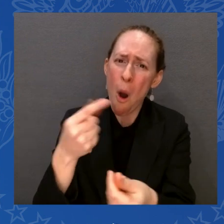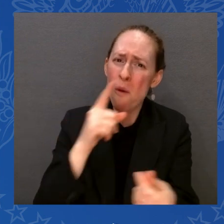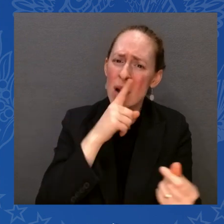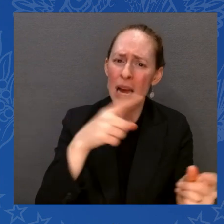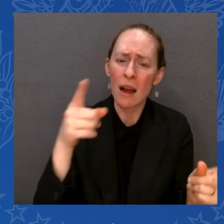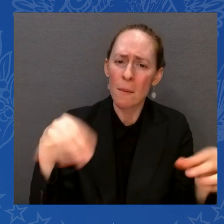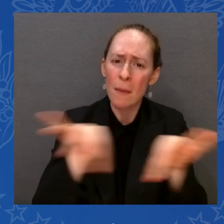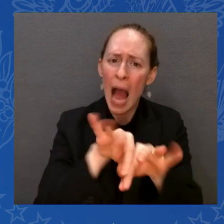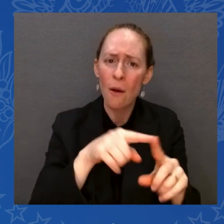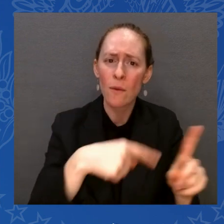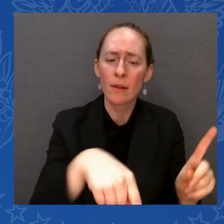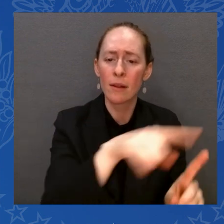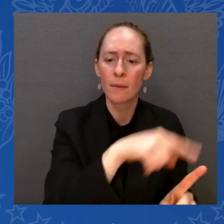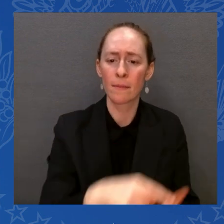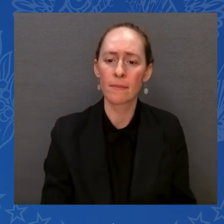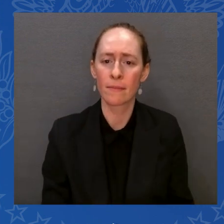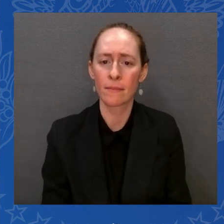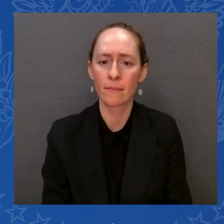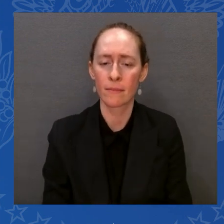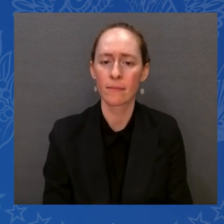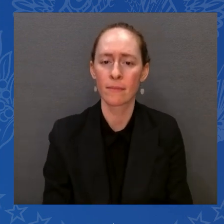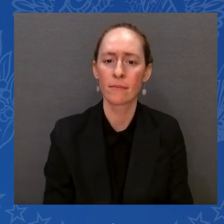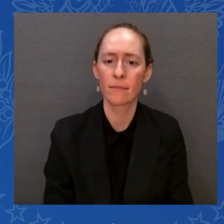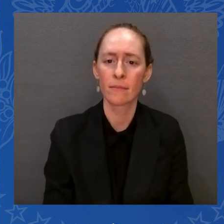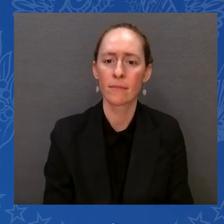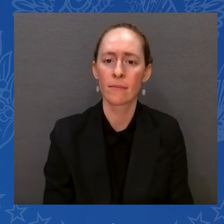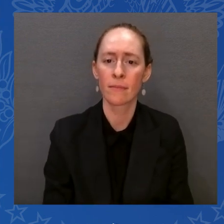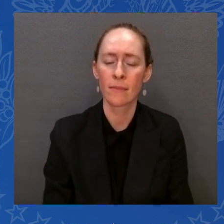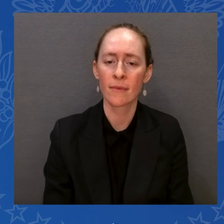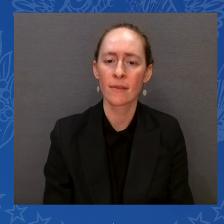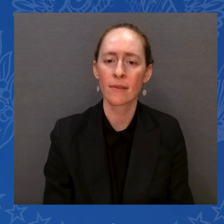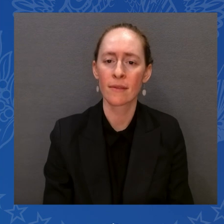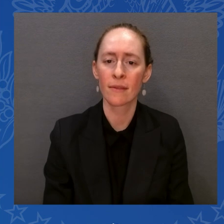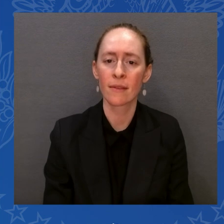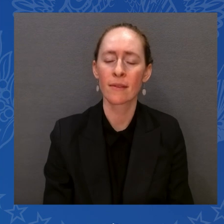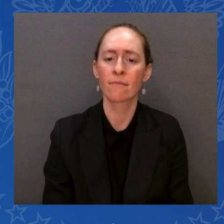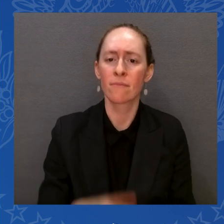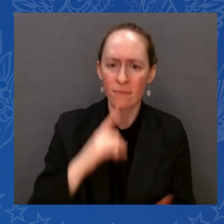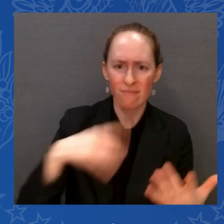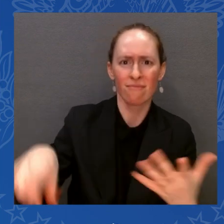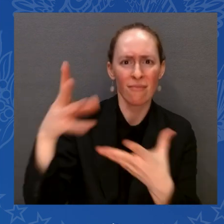they add hundreds of dollars a month and make it harder to pay your bills or afford that family trip.